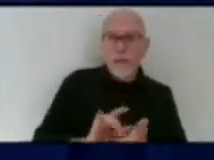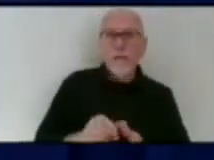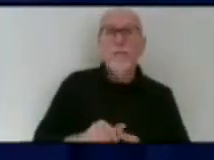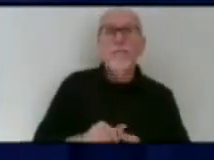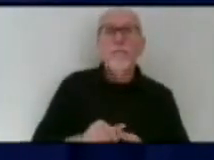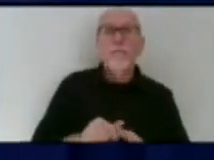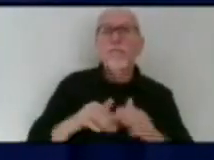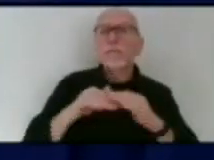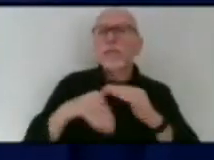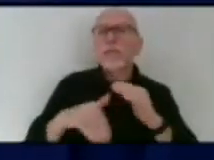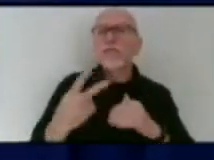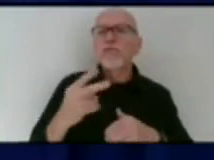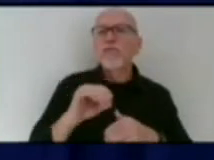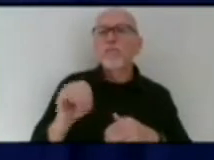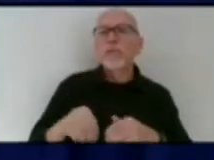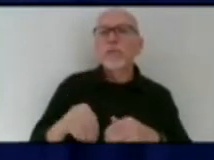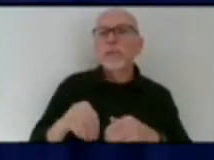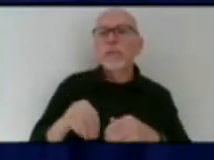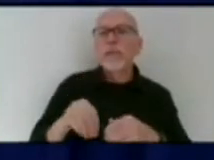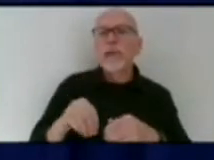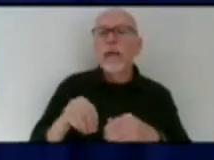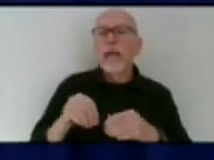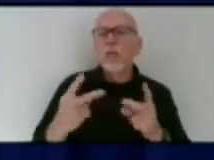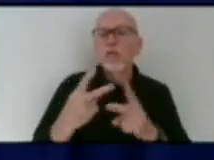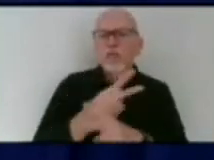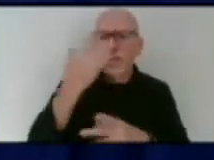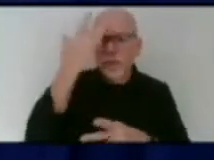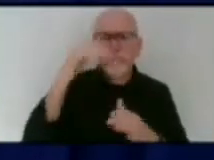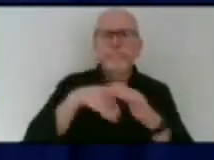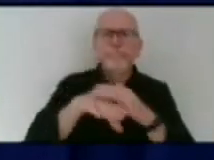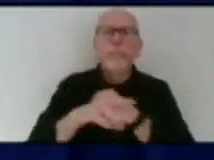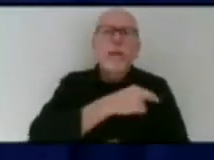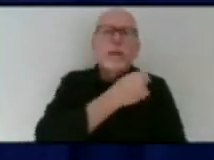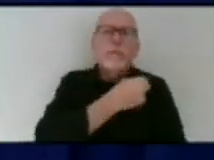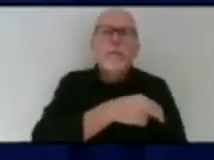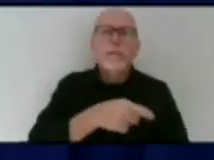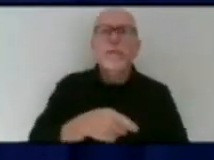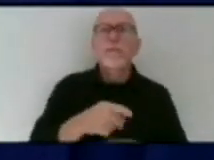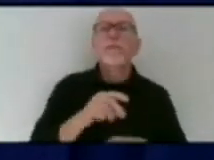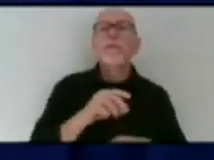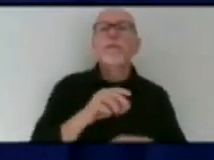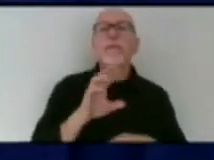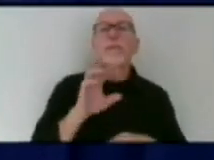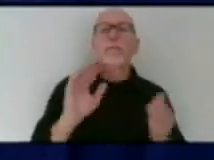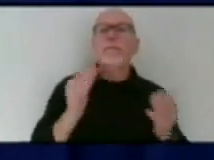them became sick enough to require hospitalization versus more than 6% of the placebo group.